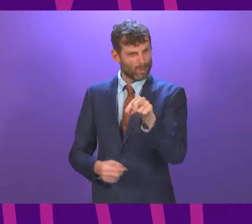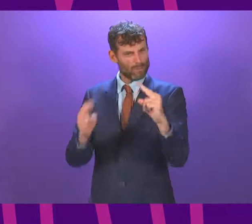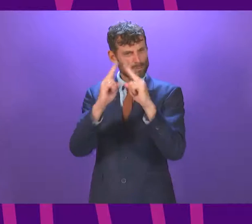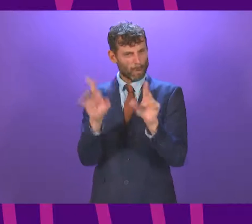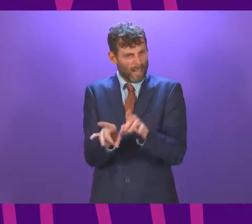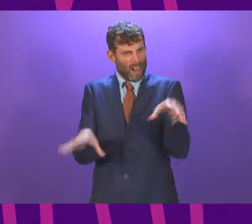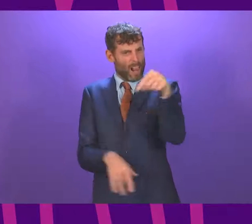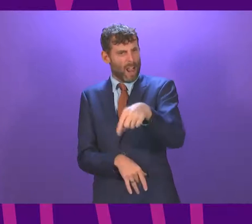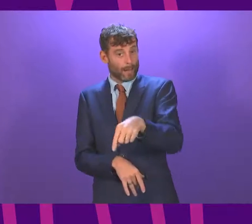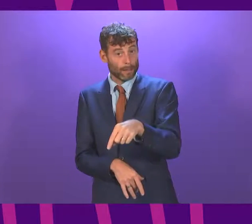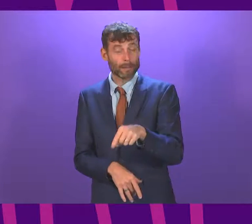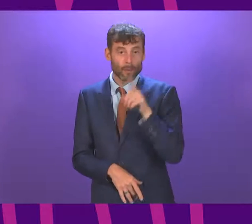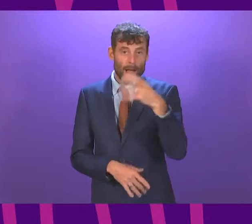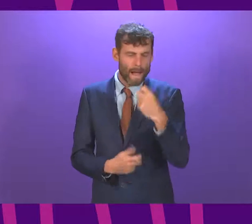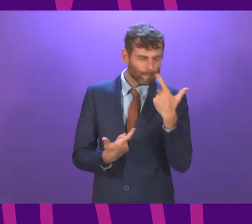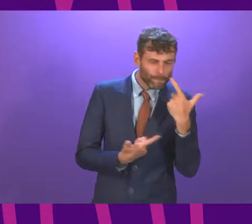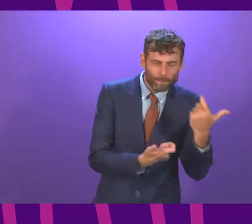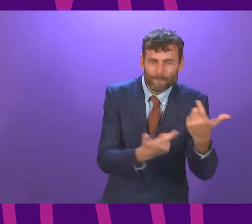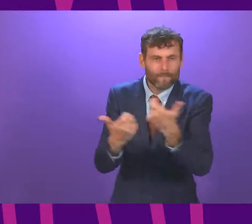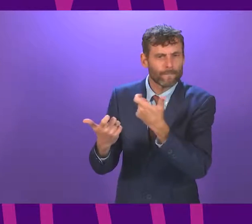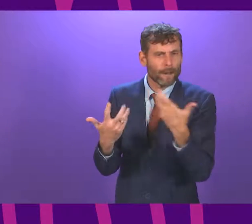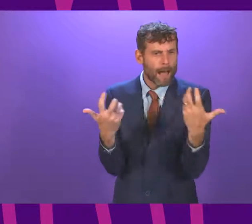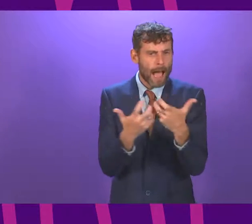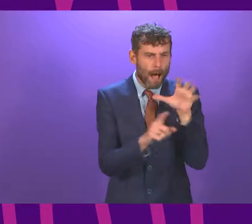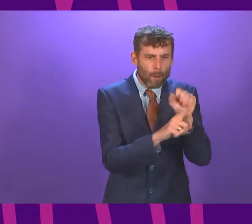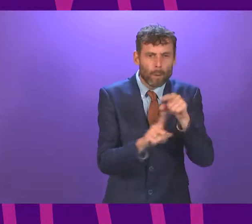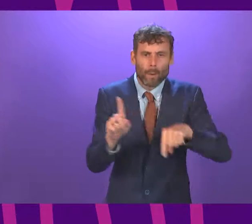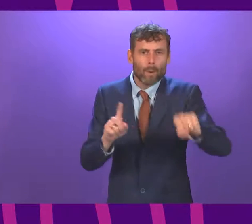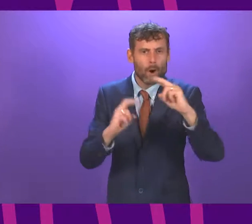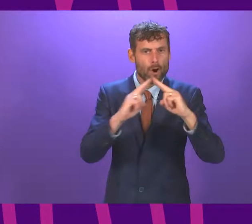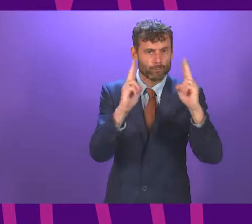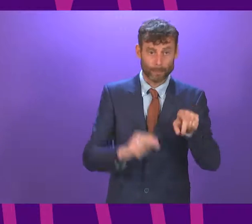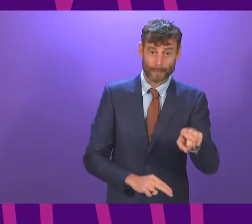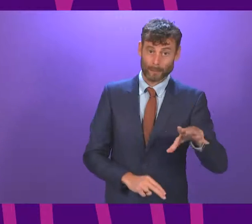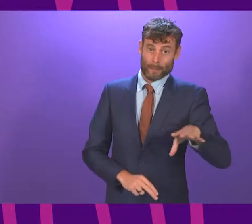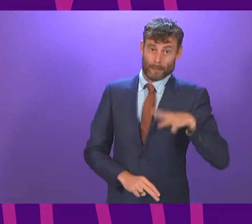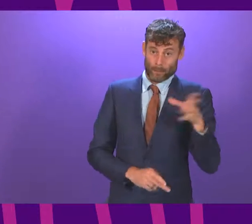or will be identified for Afghan families, because there is undoubtedly going to be great need.